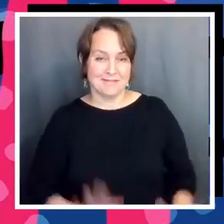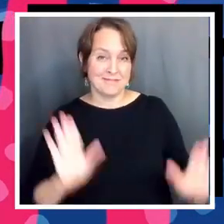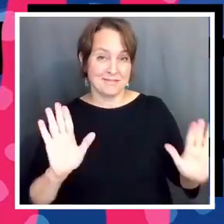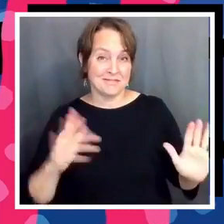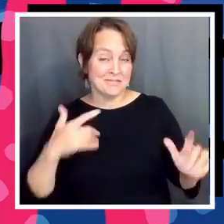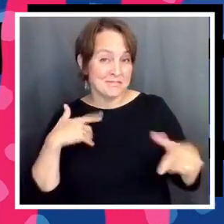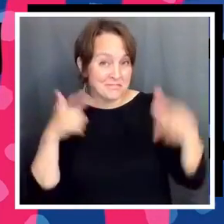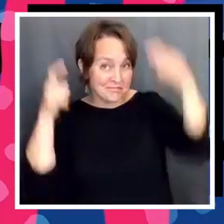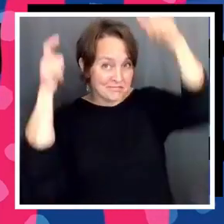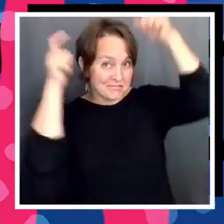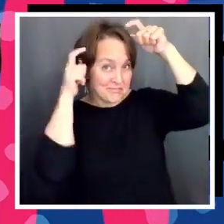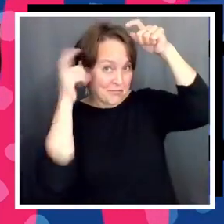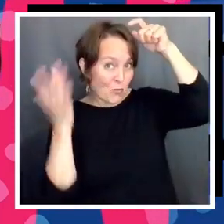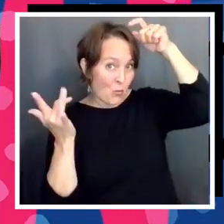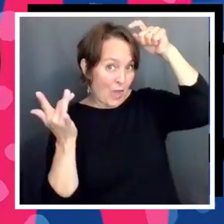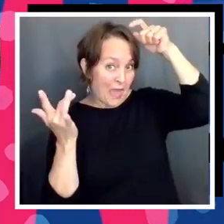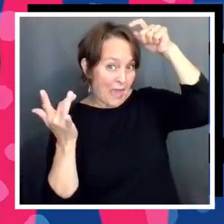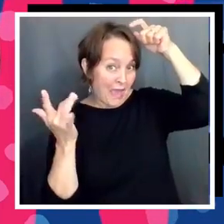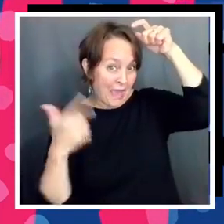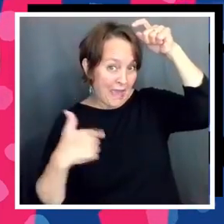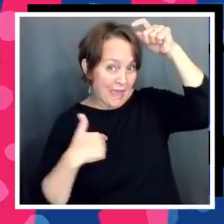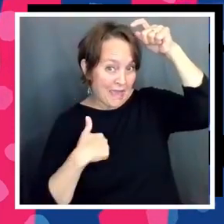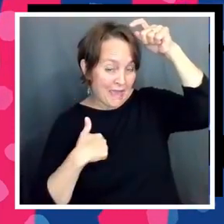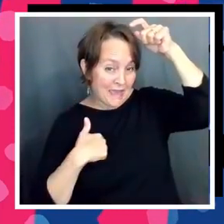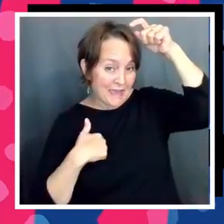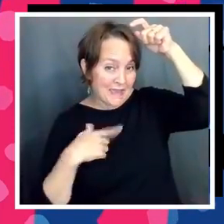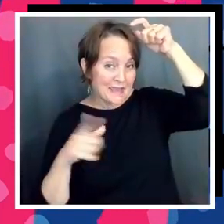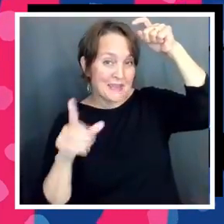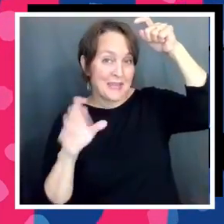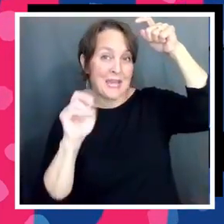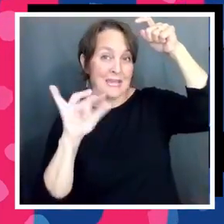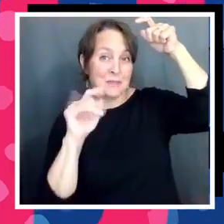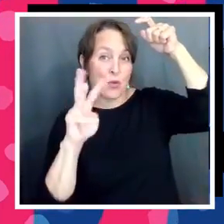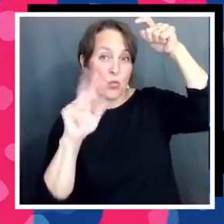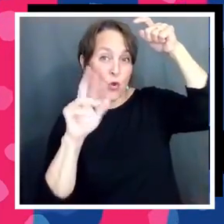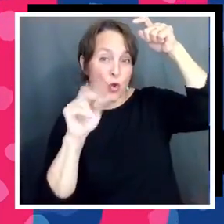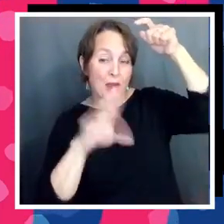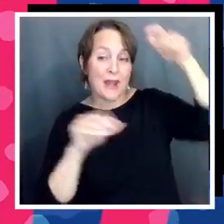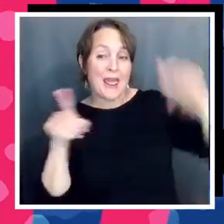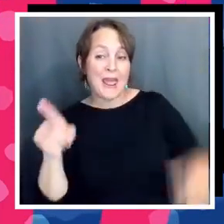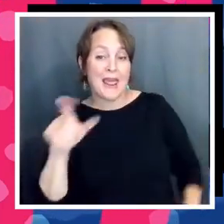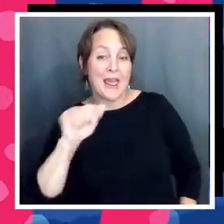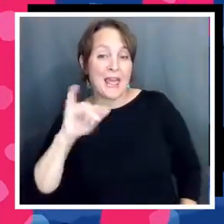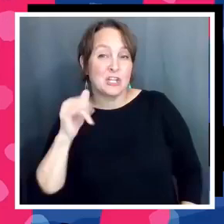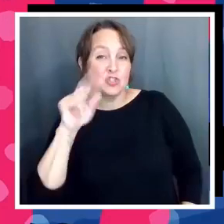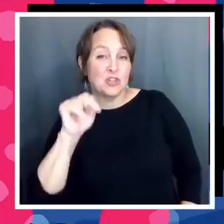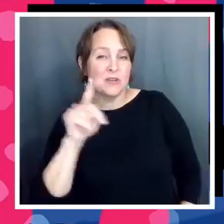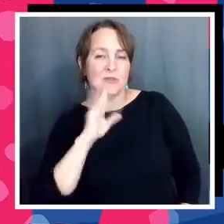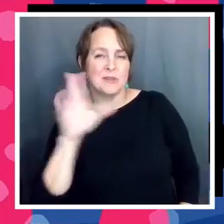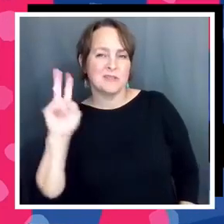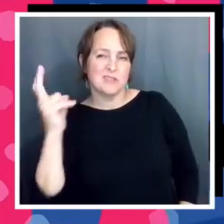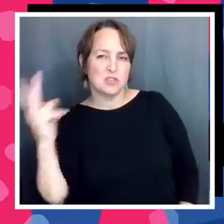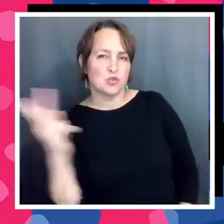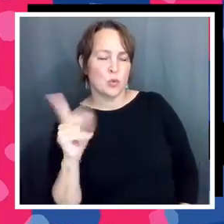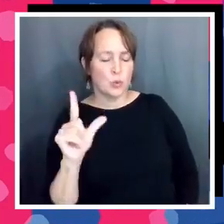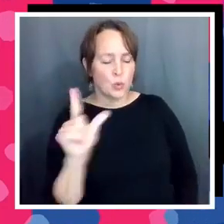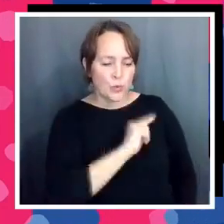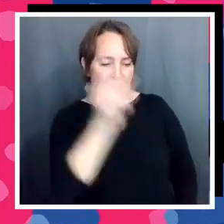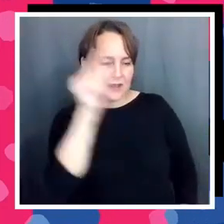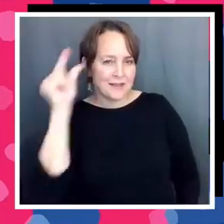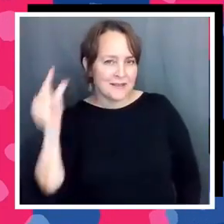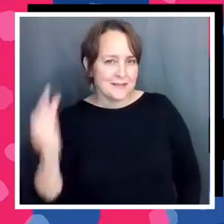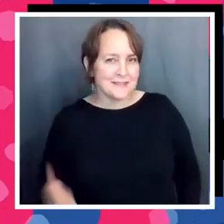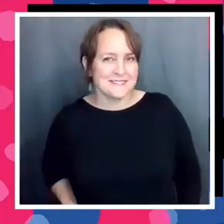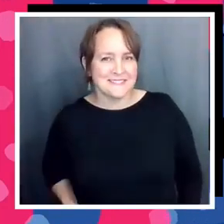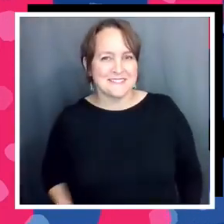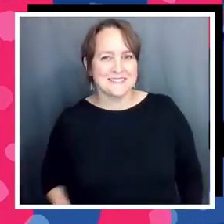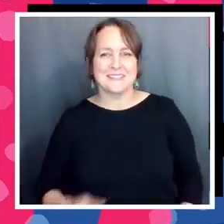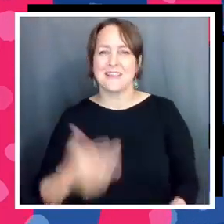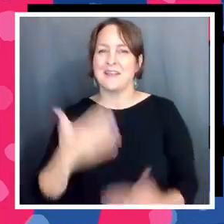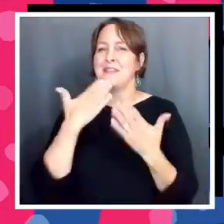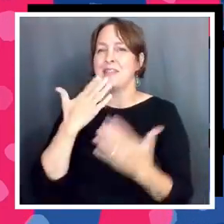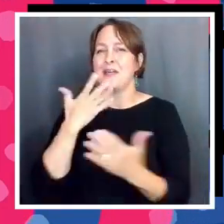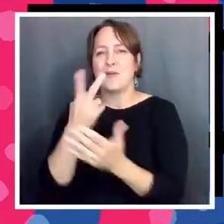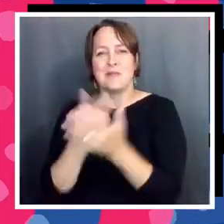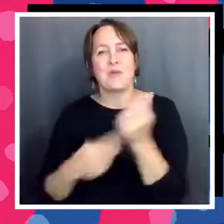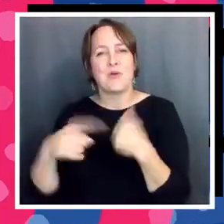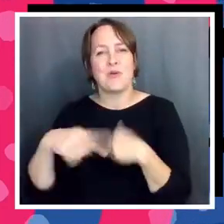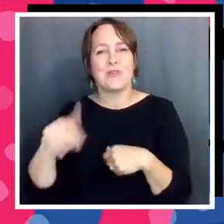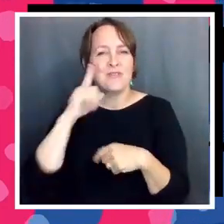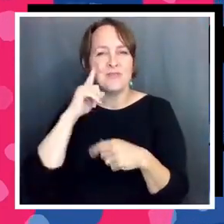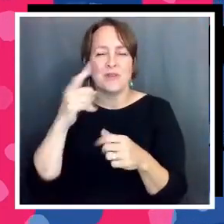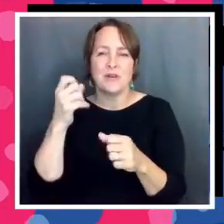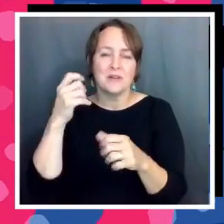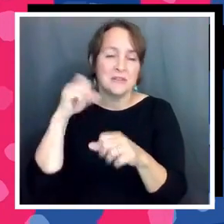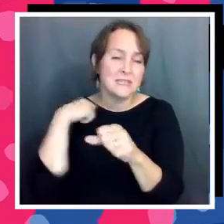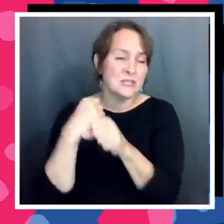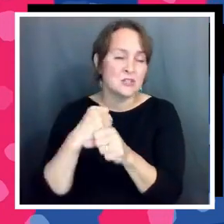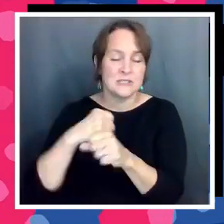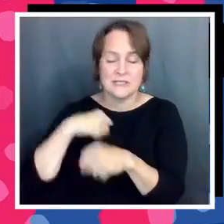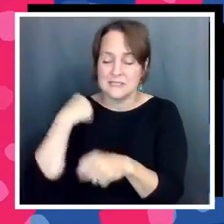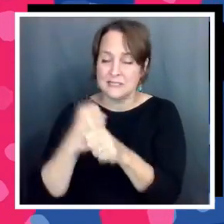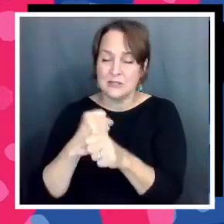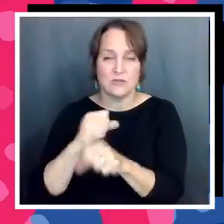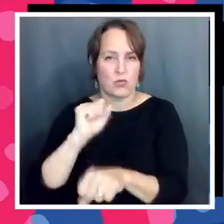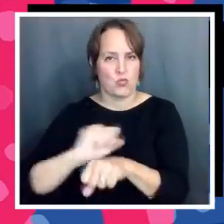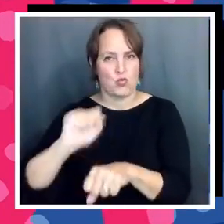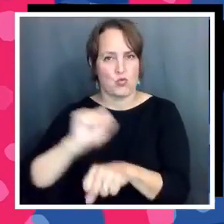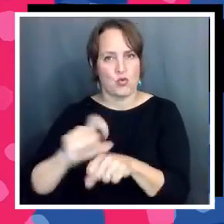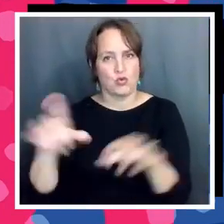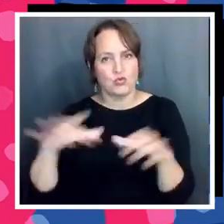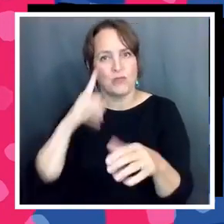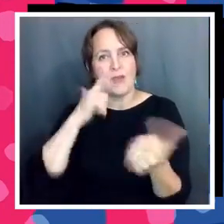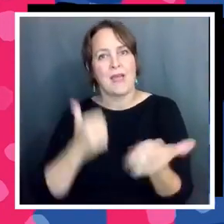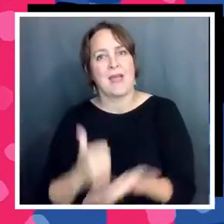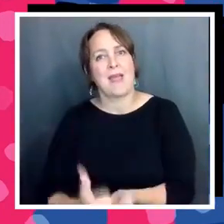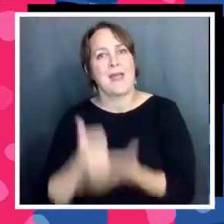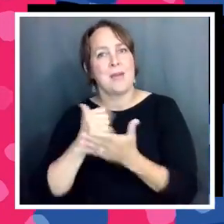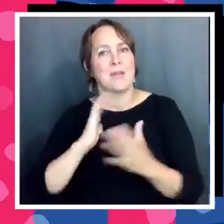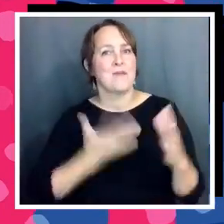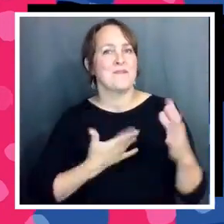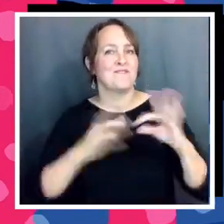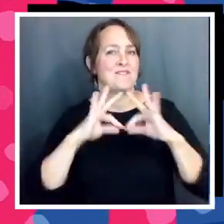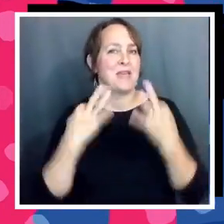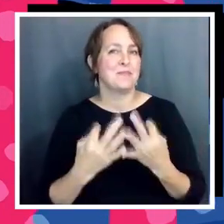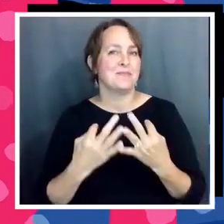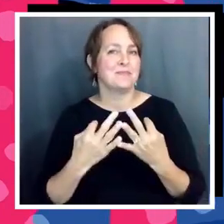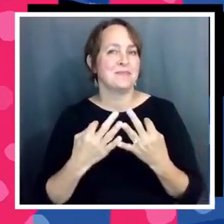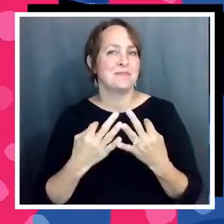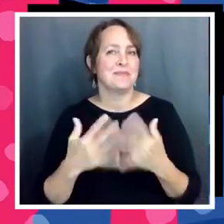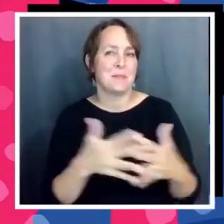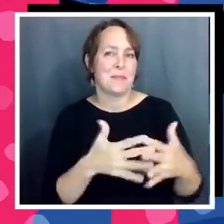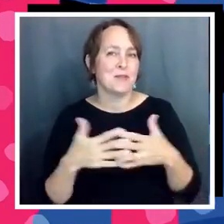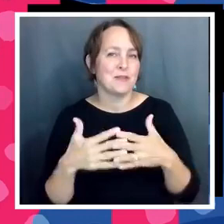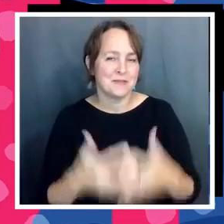MORE ABOUT HOW TO GET IT.